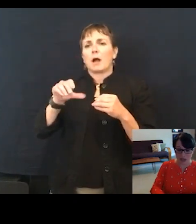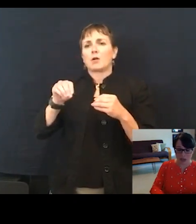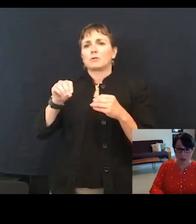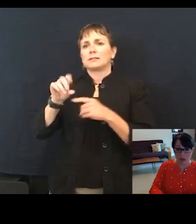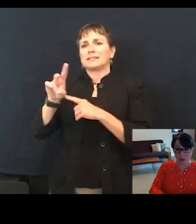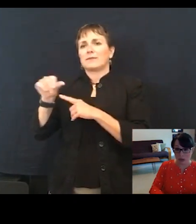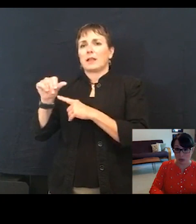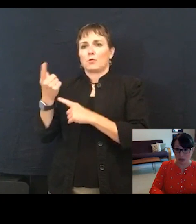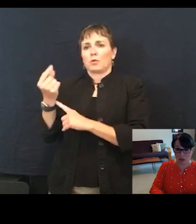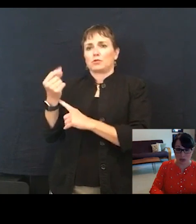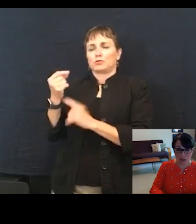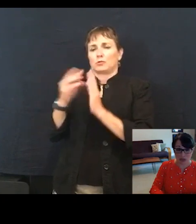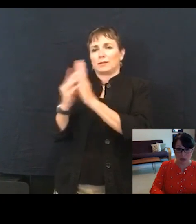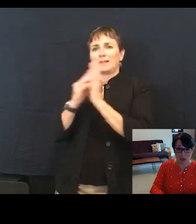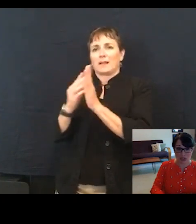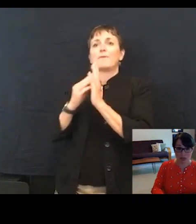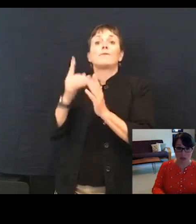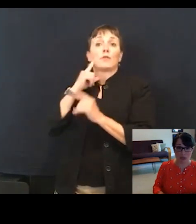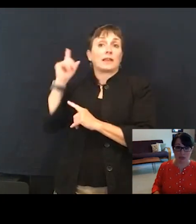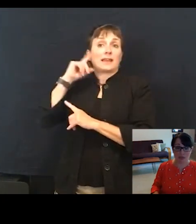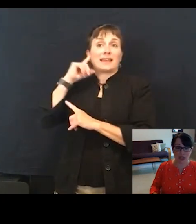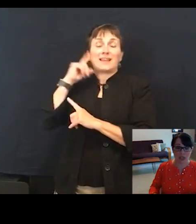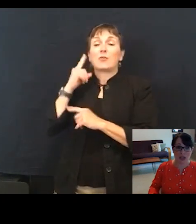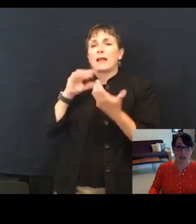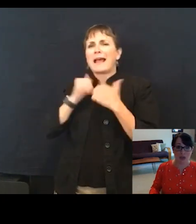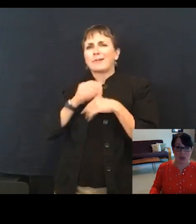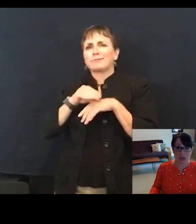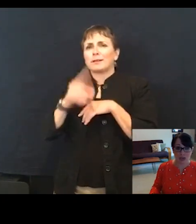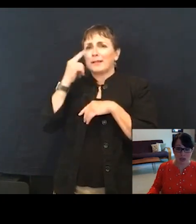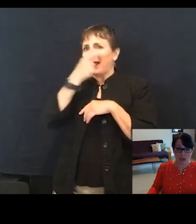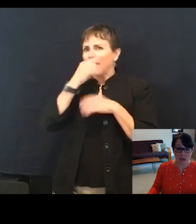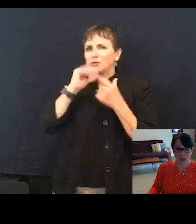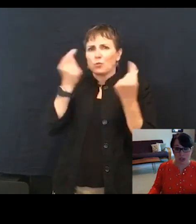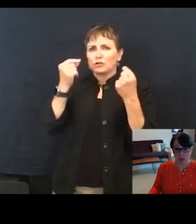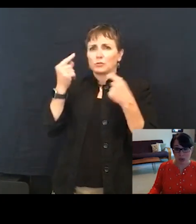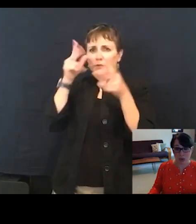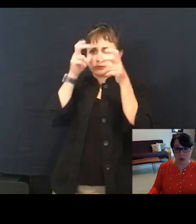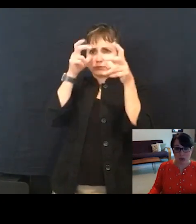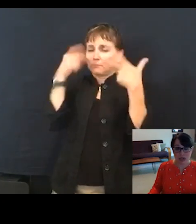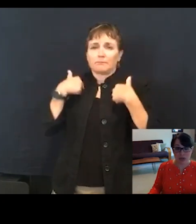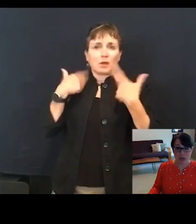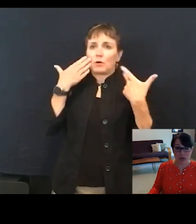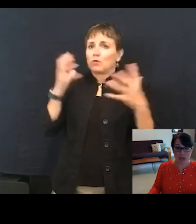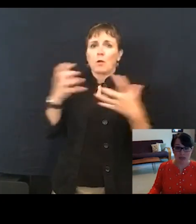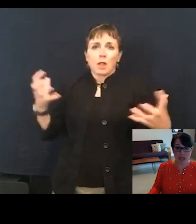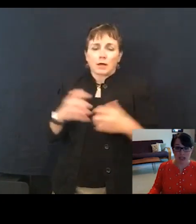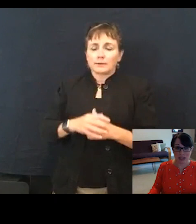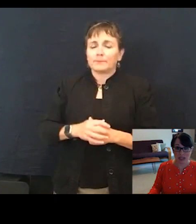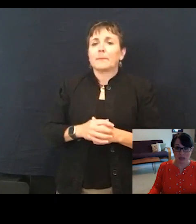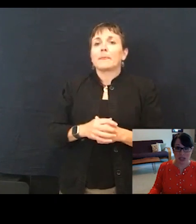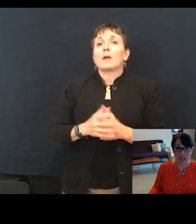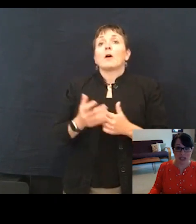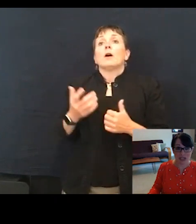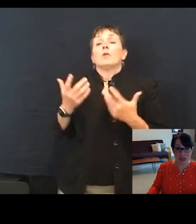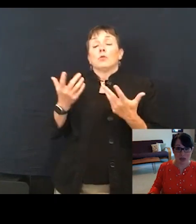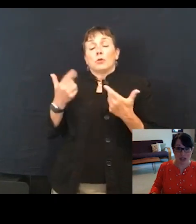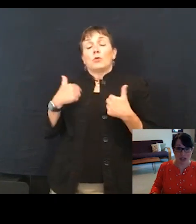than we do about what it's doing in the photoreceptors. What we do know or what's been reported, however, is that myosin 7A is expressed